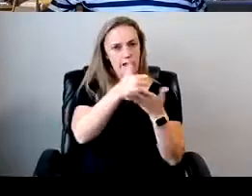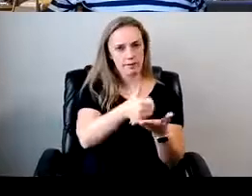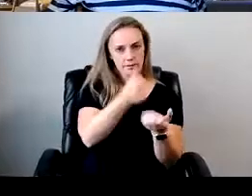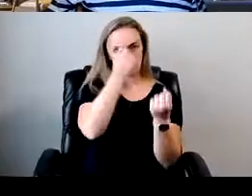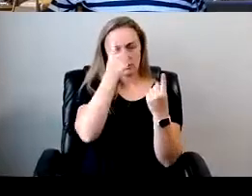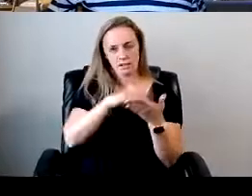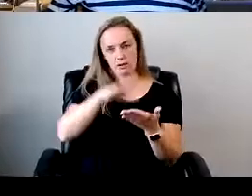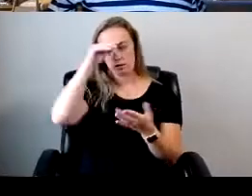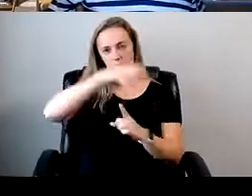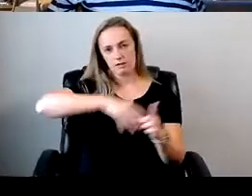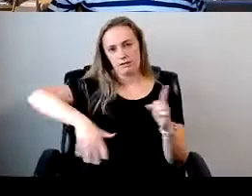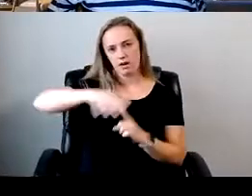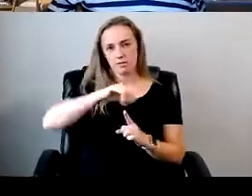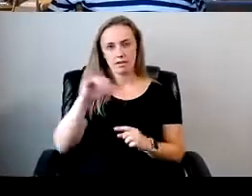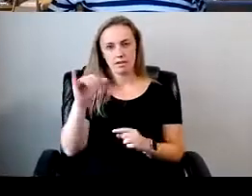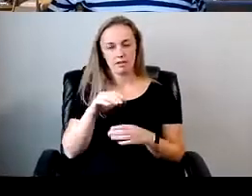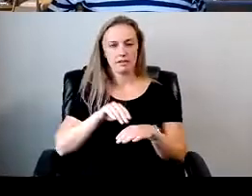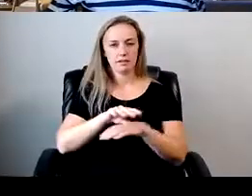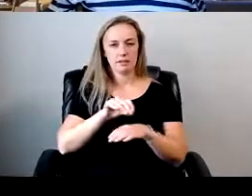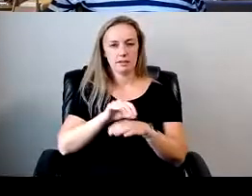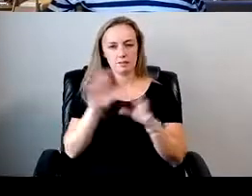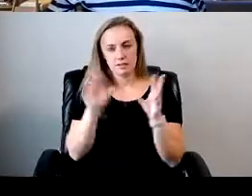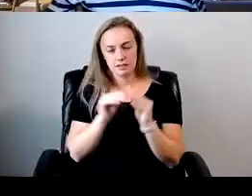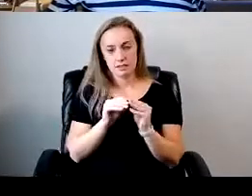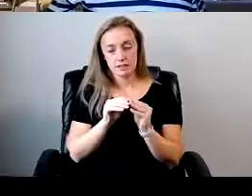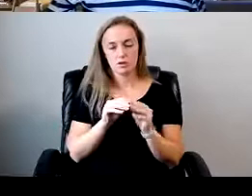such as a therapy session. So using visuals is very important.